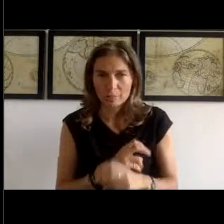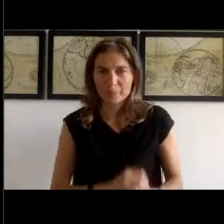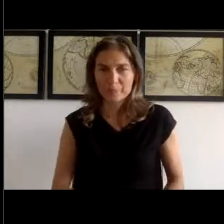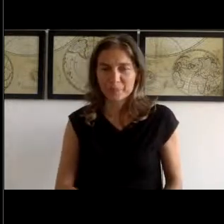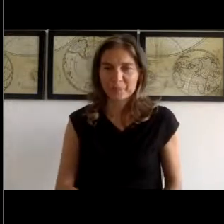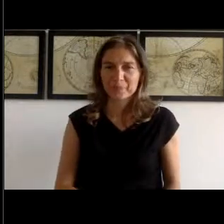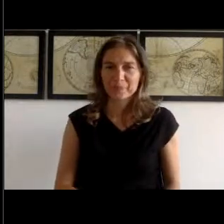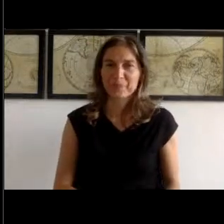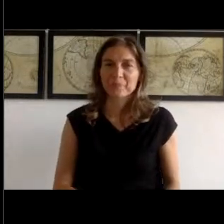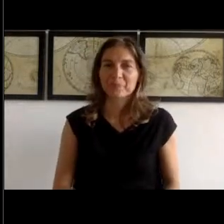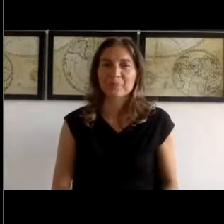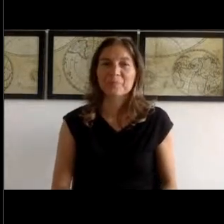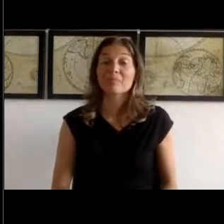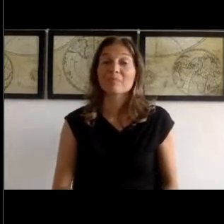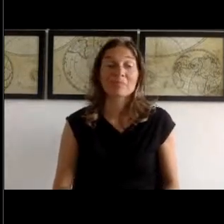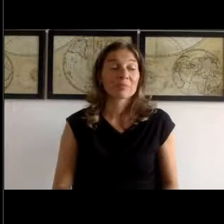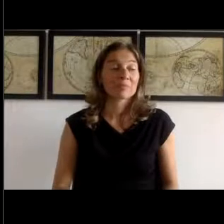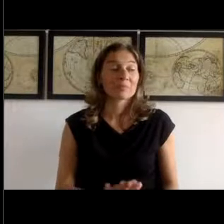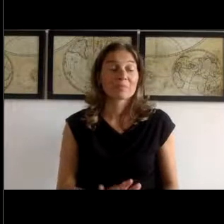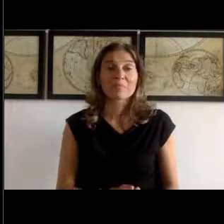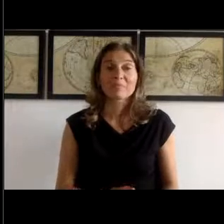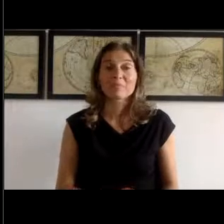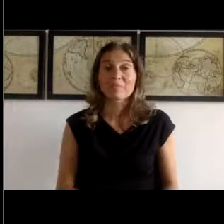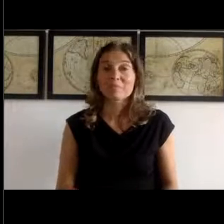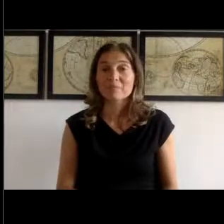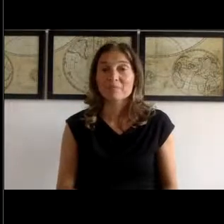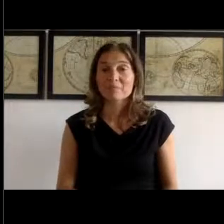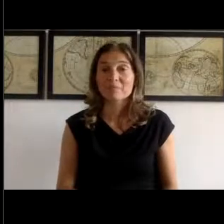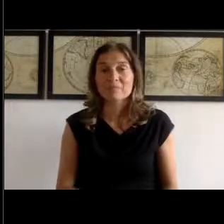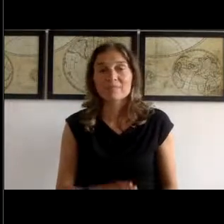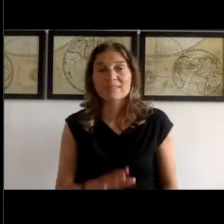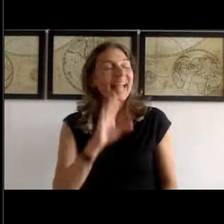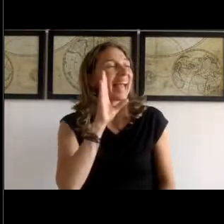who give the funding to the students and it's exactly the same case